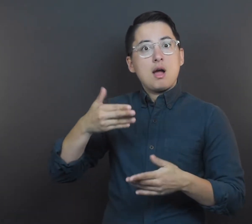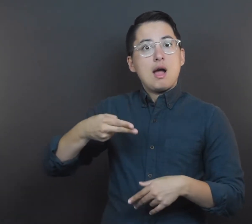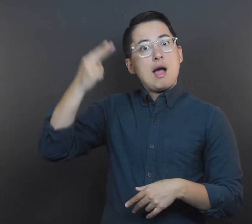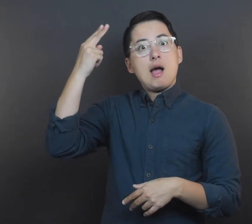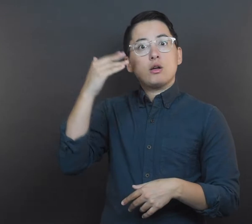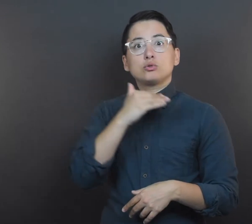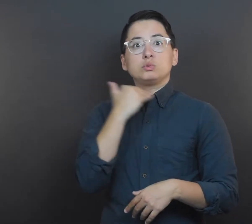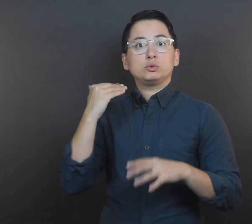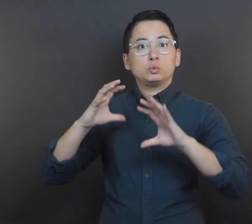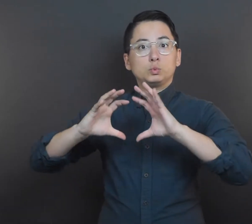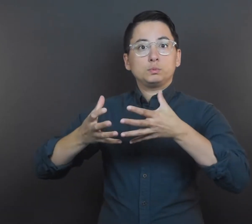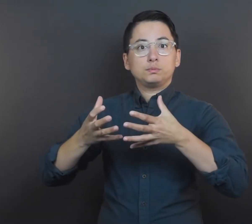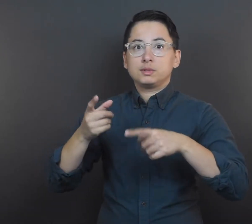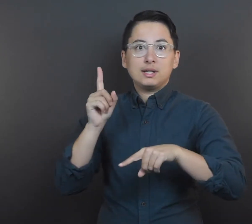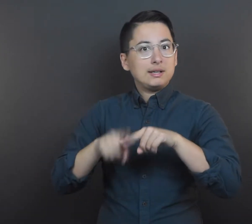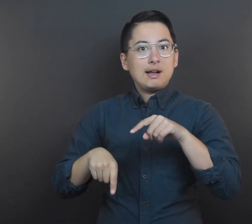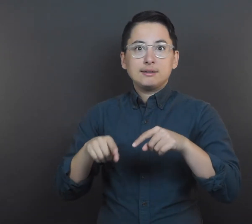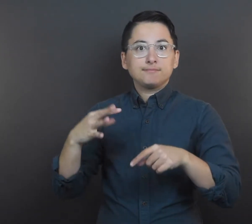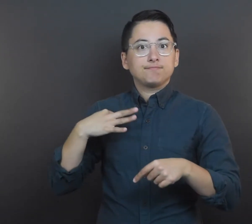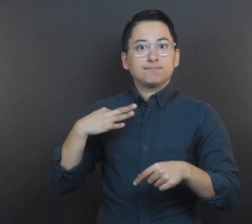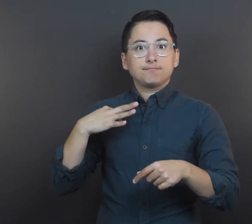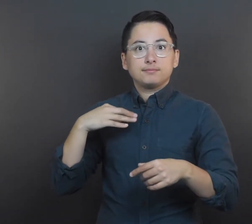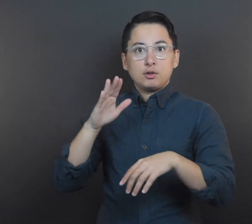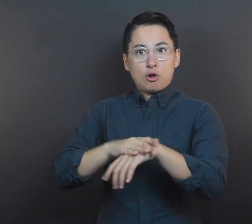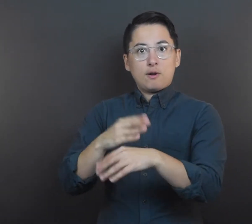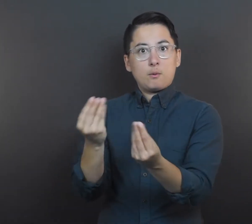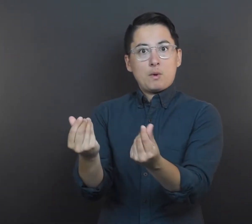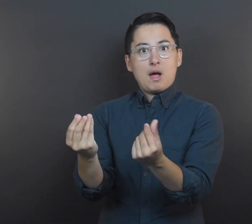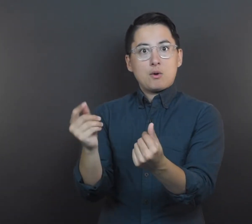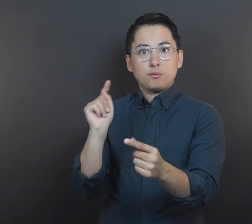to volunteer for field deployment.